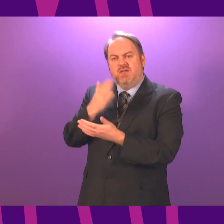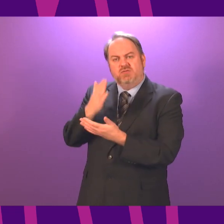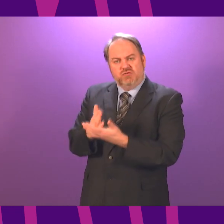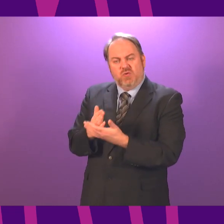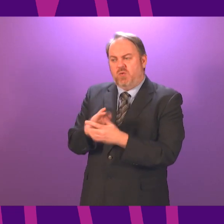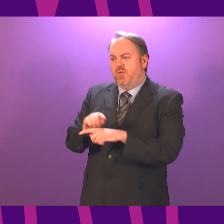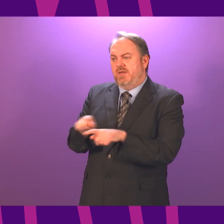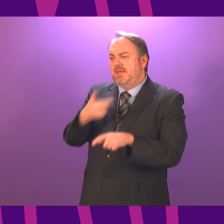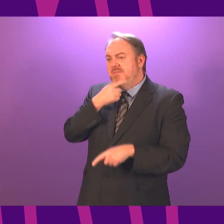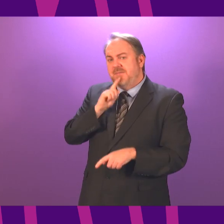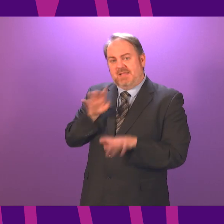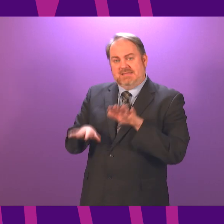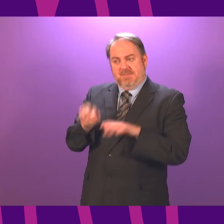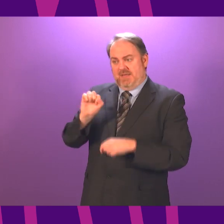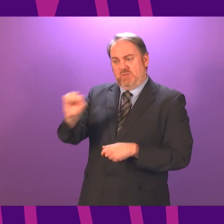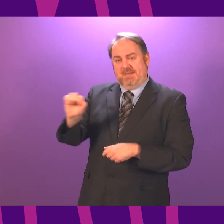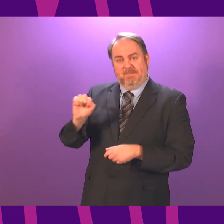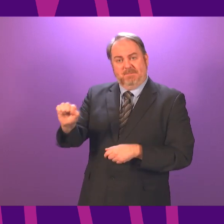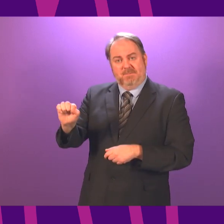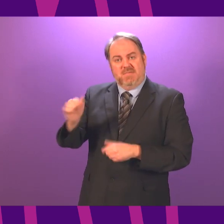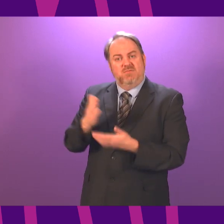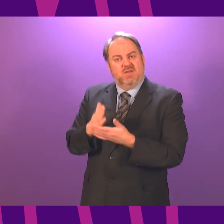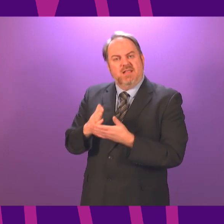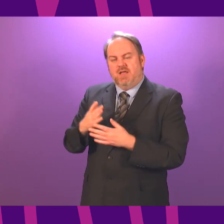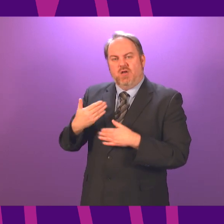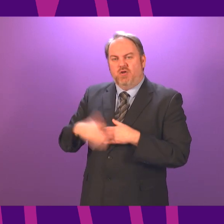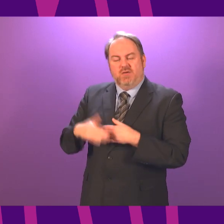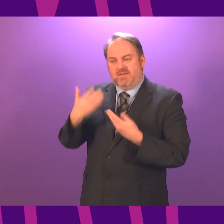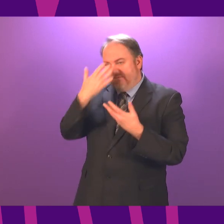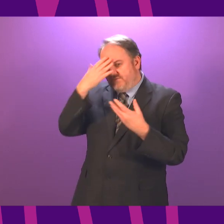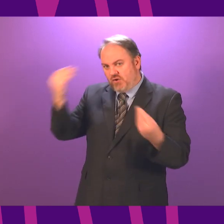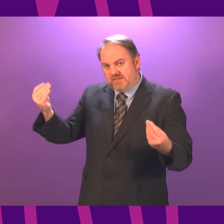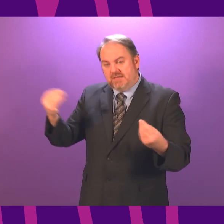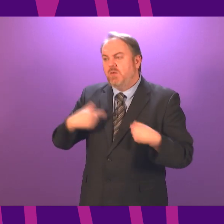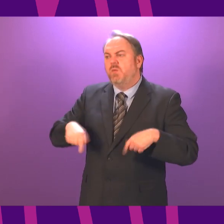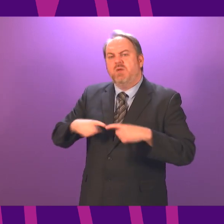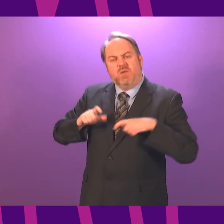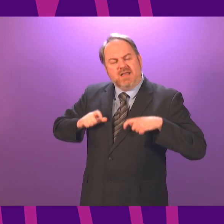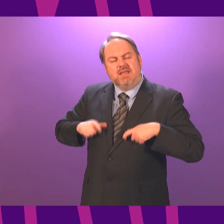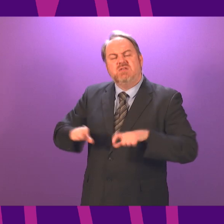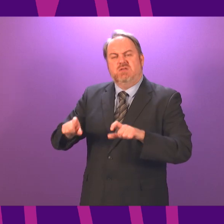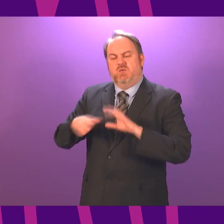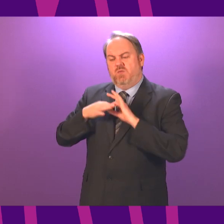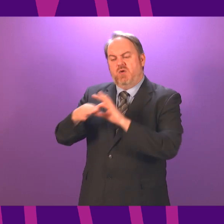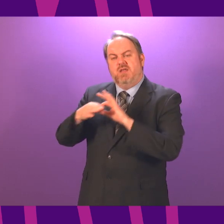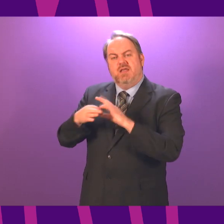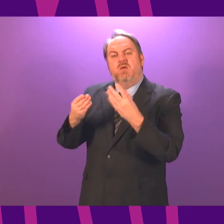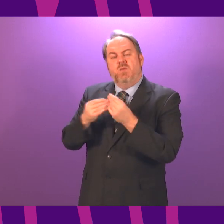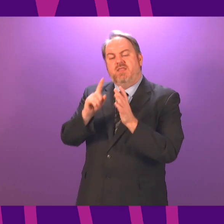in his position are understood and not overlooked. I have agreed that we will continue to engage with the JCVI on such matters.